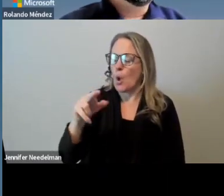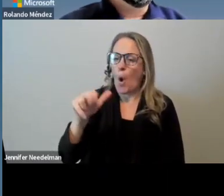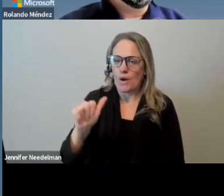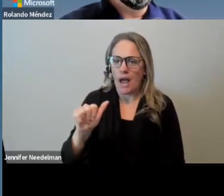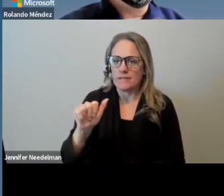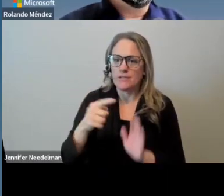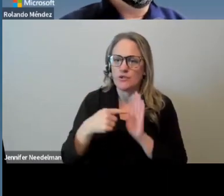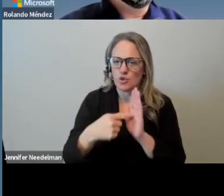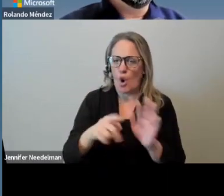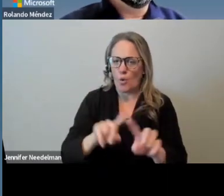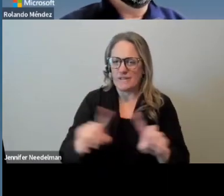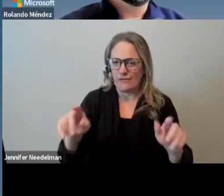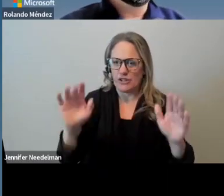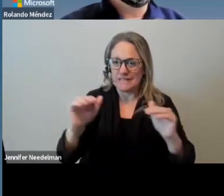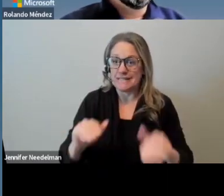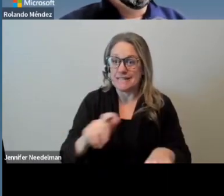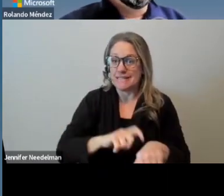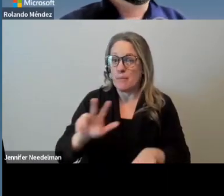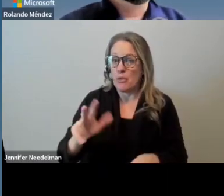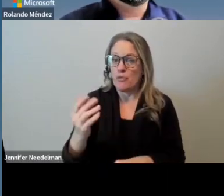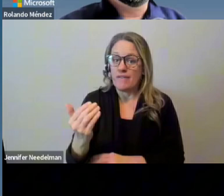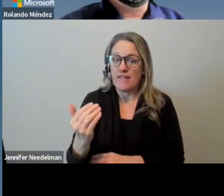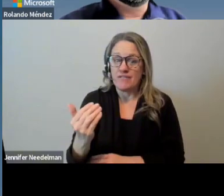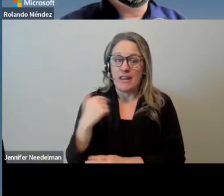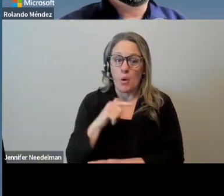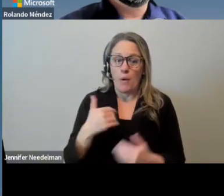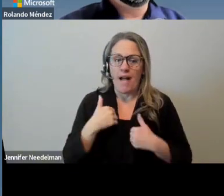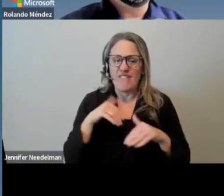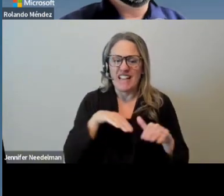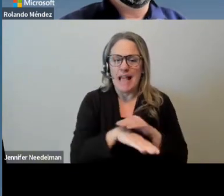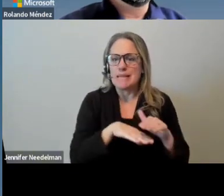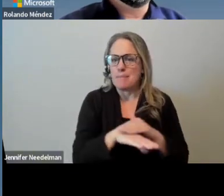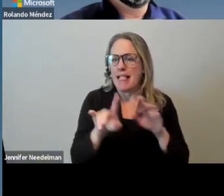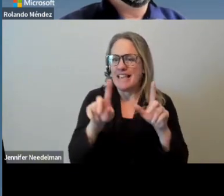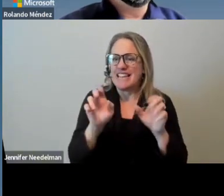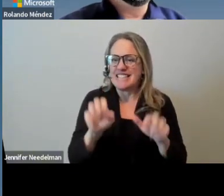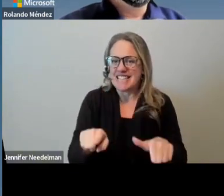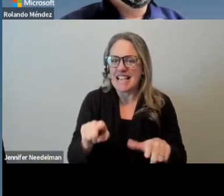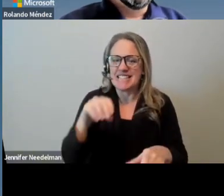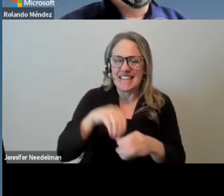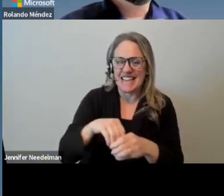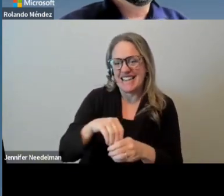At 3:15 PM Eastern, accessibility testing in the age of AI.